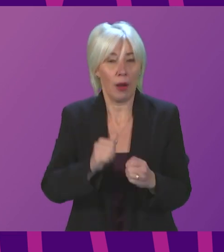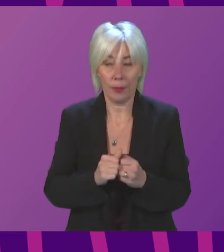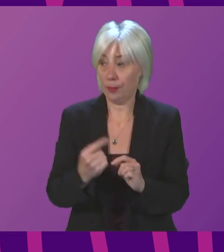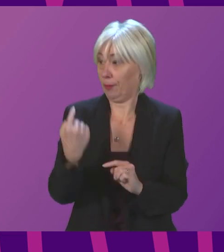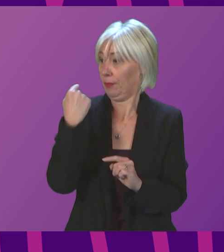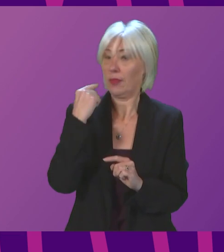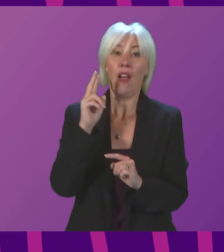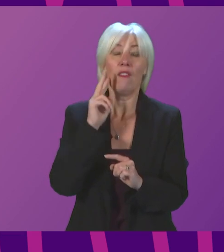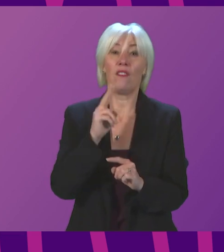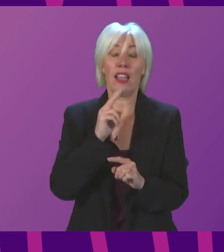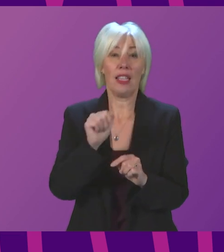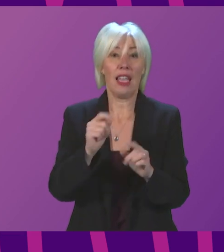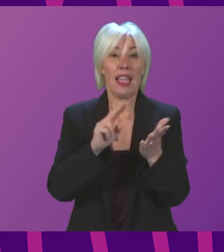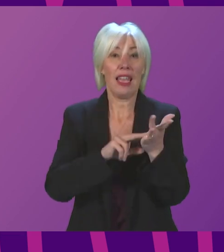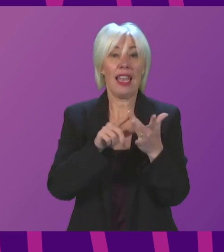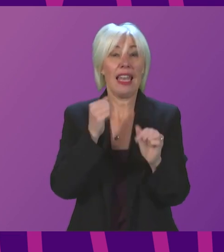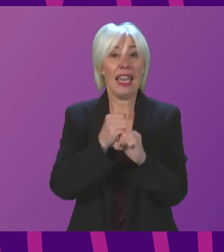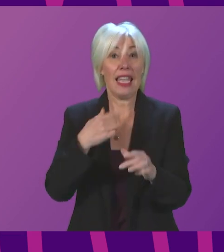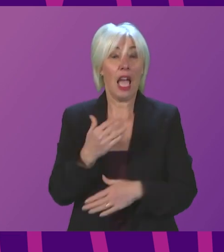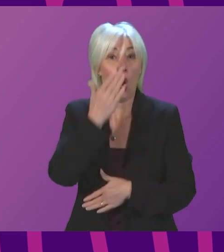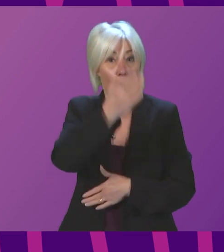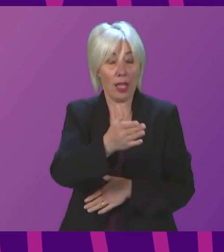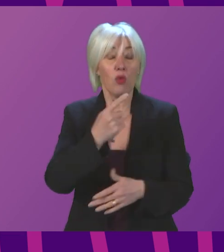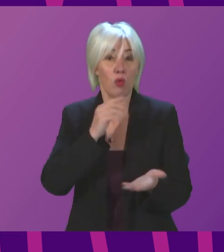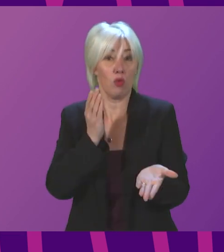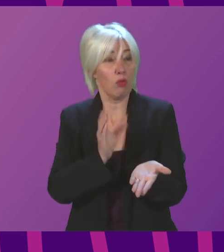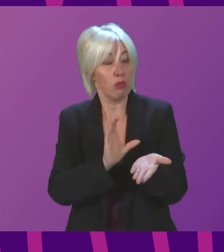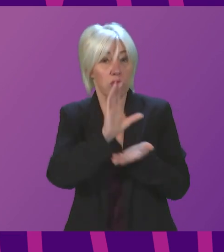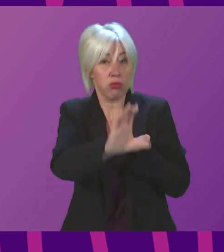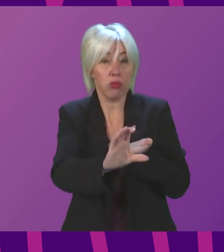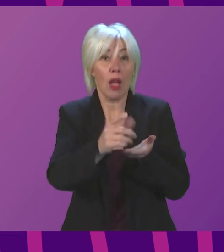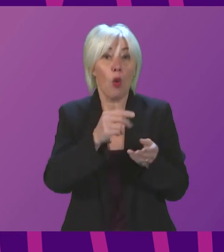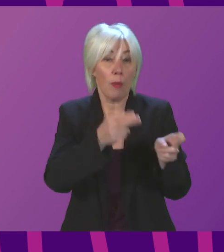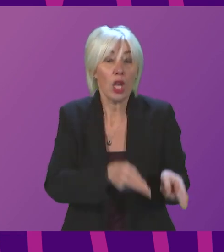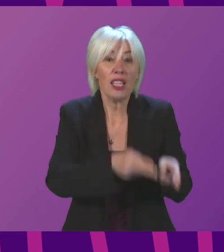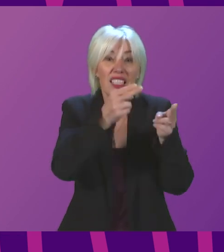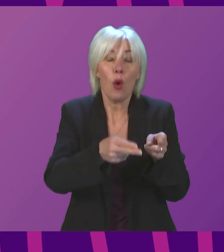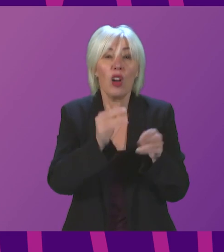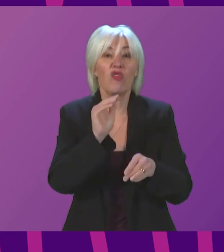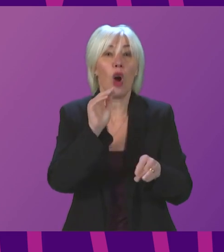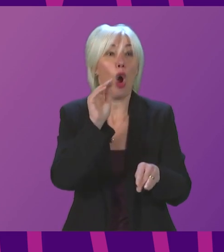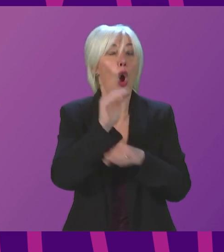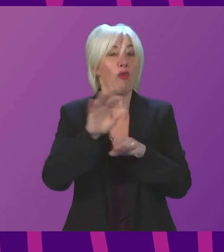Nigg to mark a major investment there that will mean towers for offshore wind being manufactured